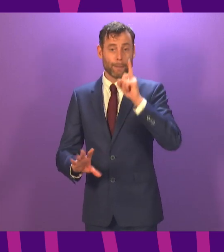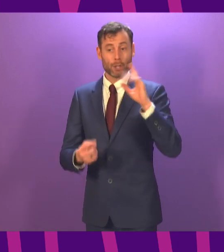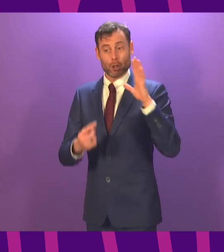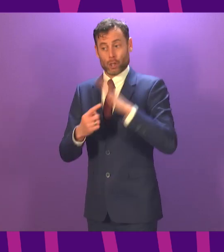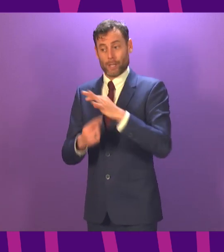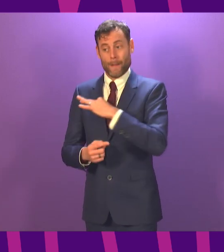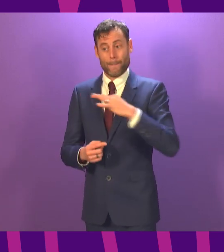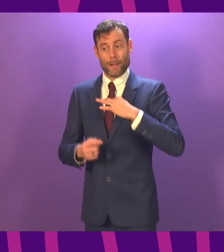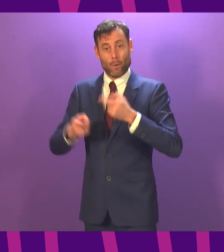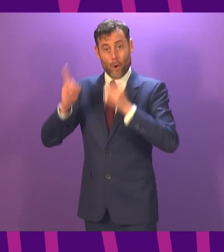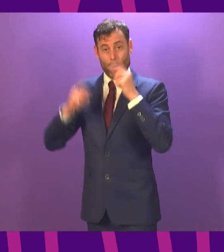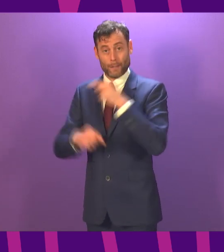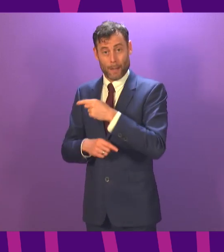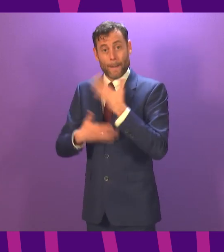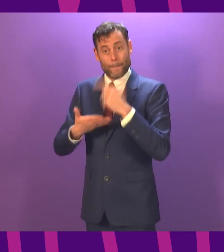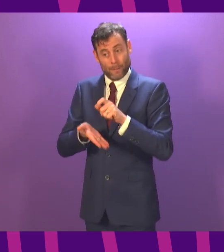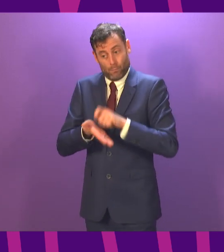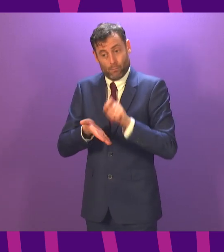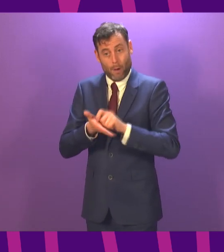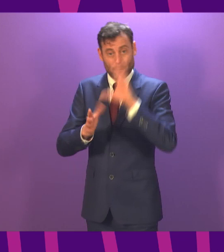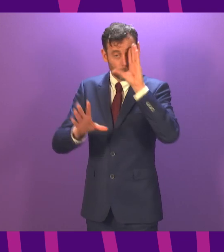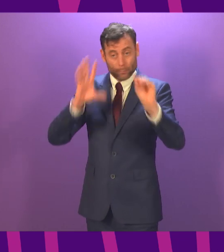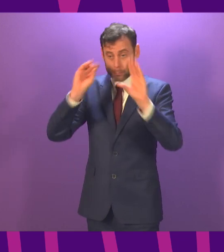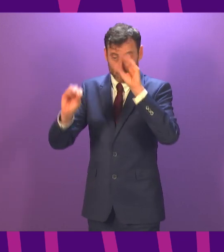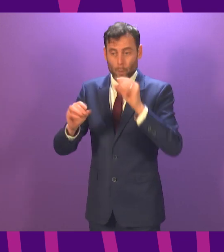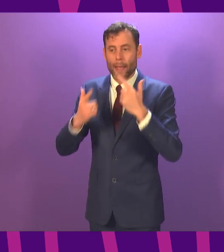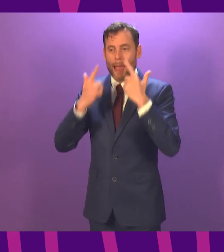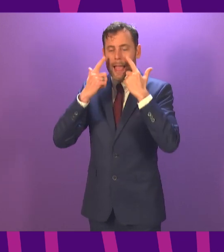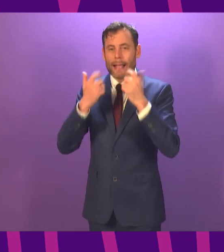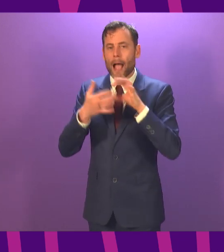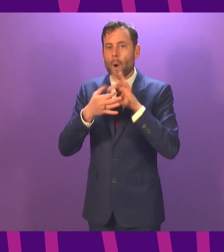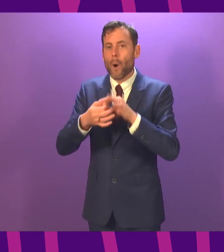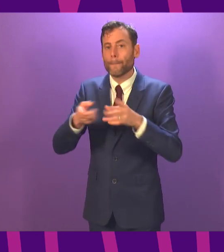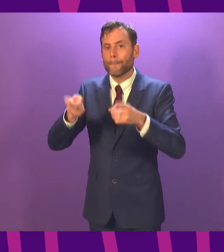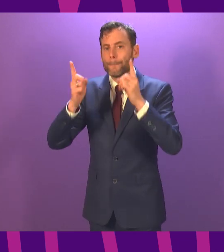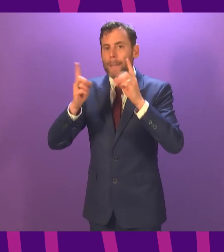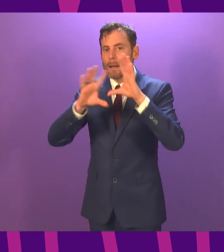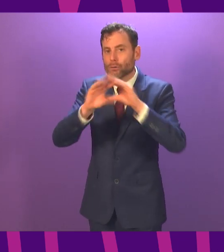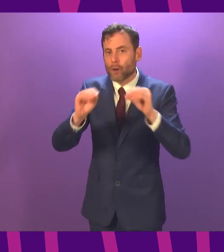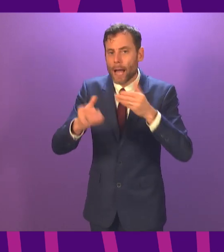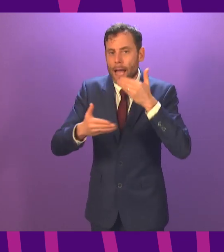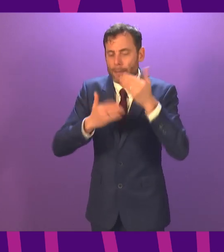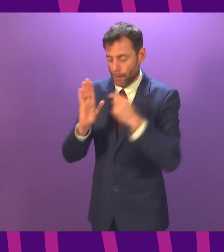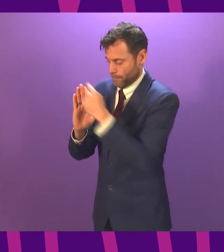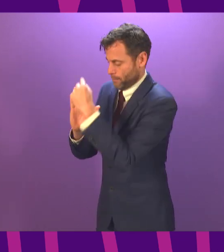officer have written this week to care home managers to outline what the level 4 restrictions—which